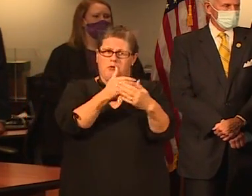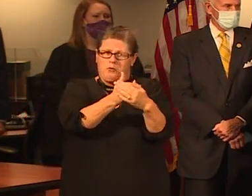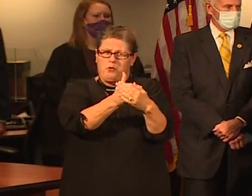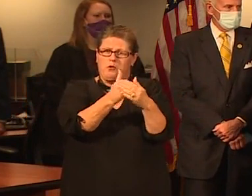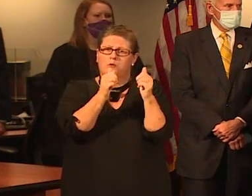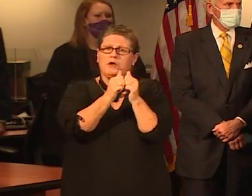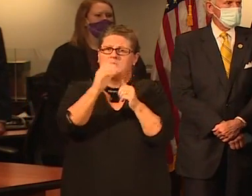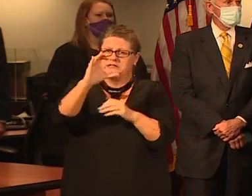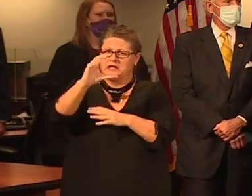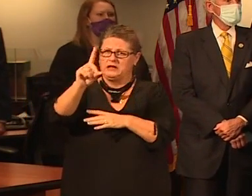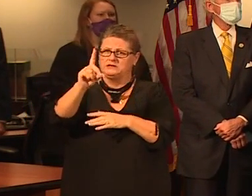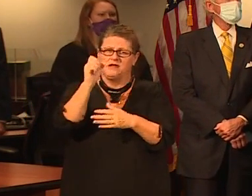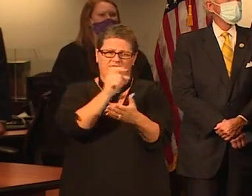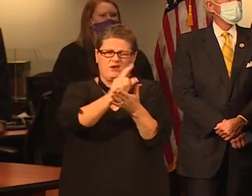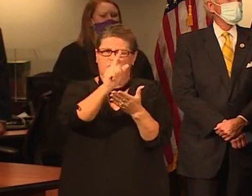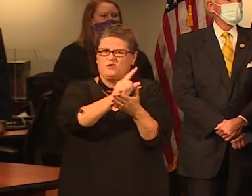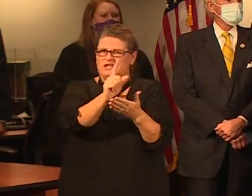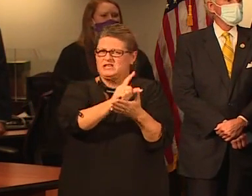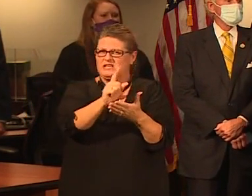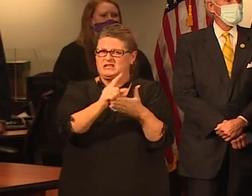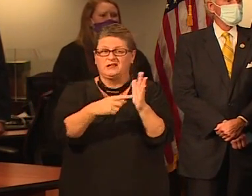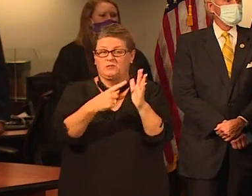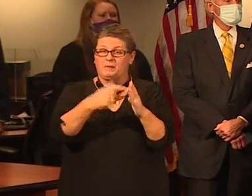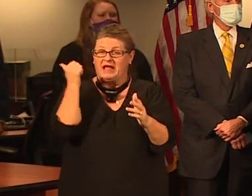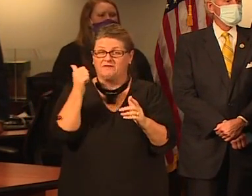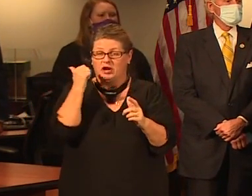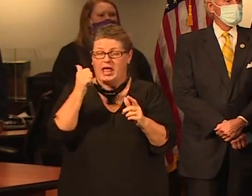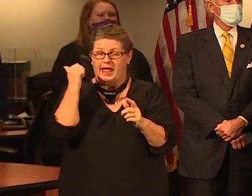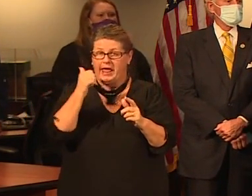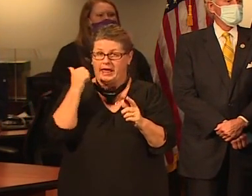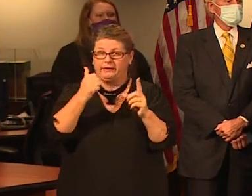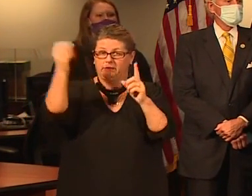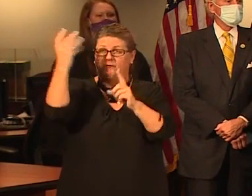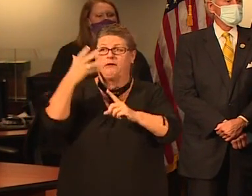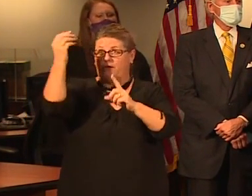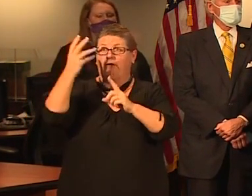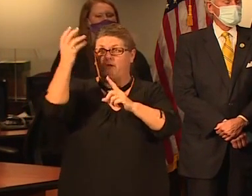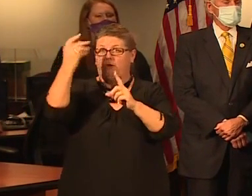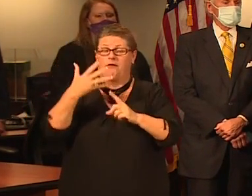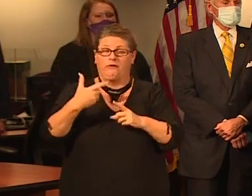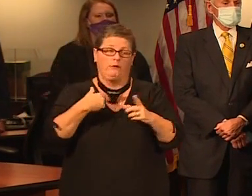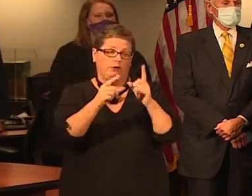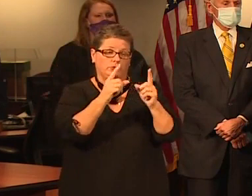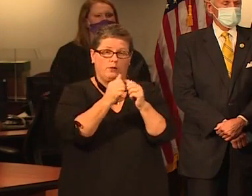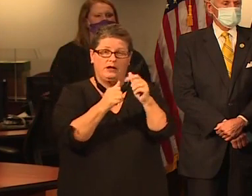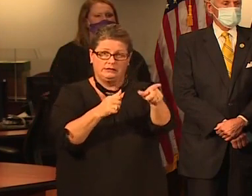SO WE ARE WORKING CLOSE WHETHER I THE CDC. WE ARE WORKING WITH THEM ON A WEEKLY BASIS.